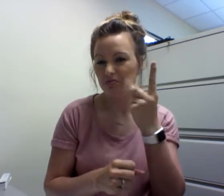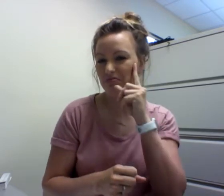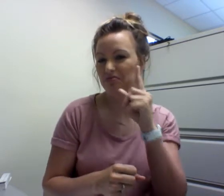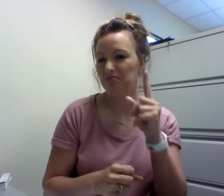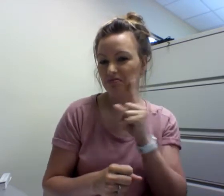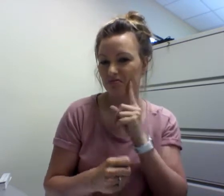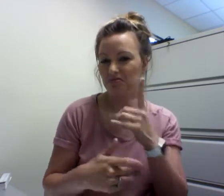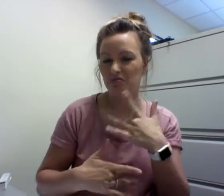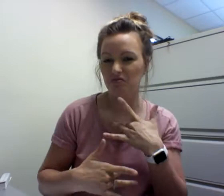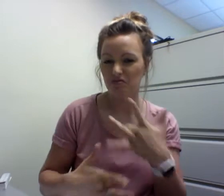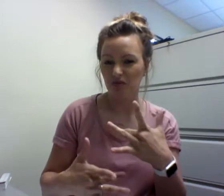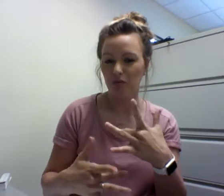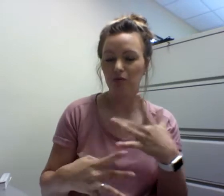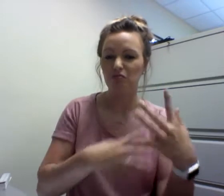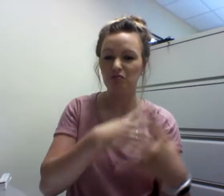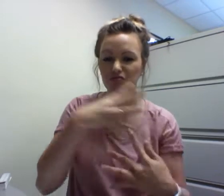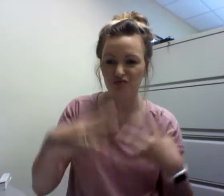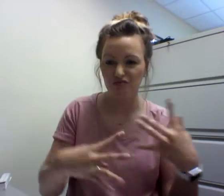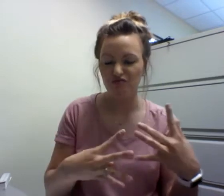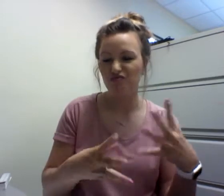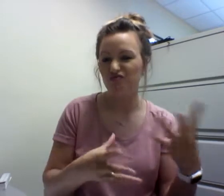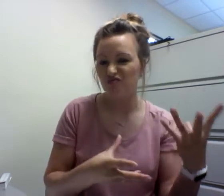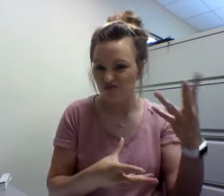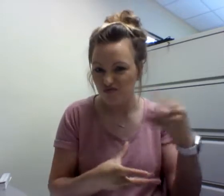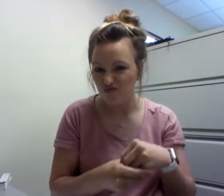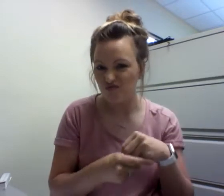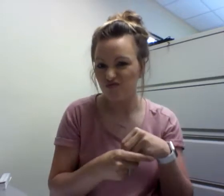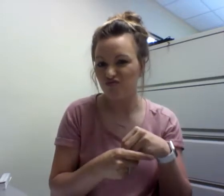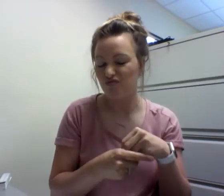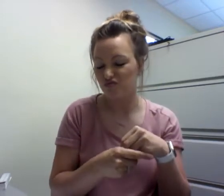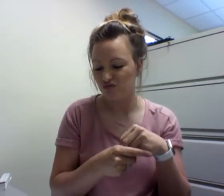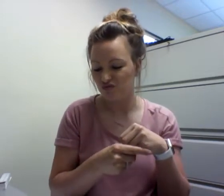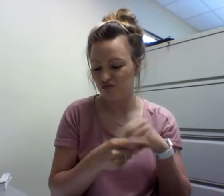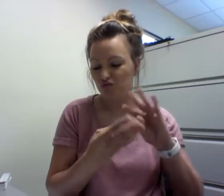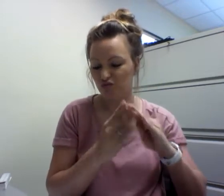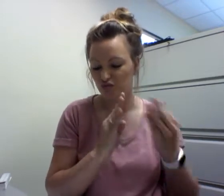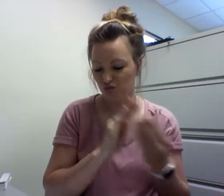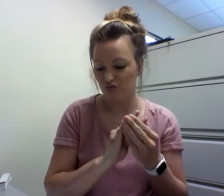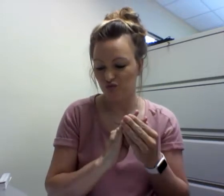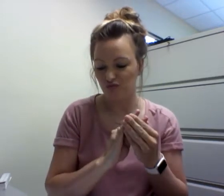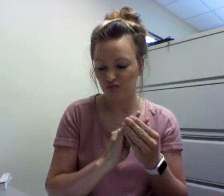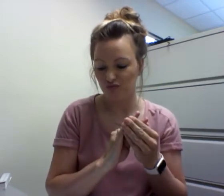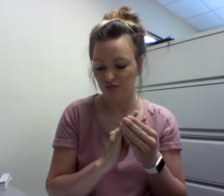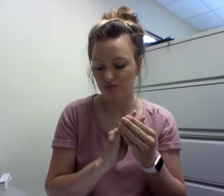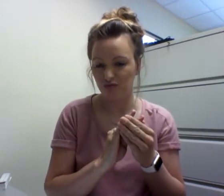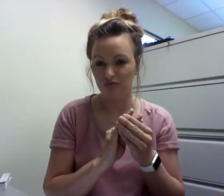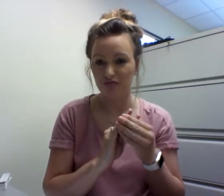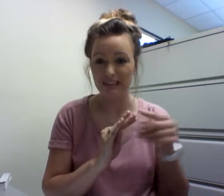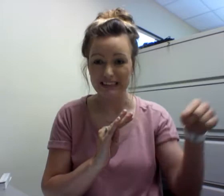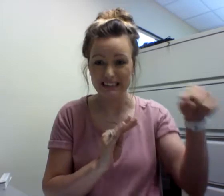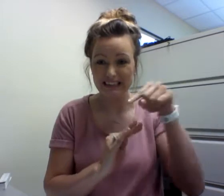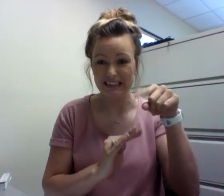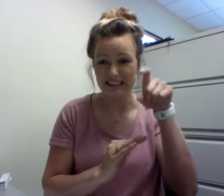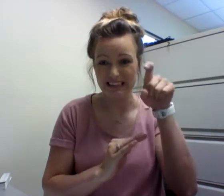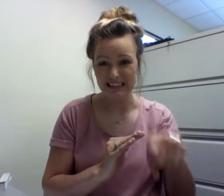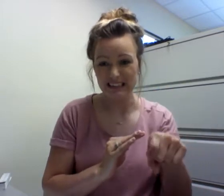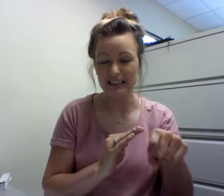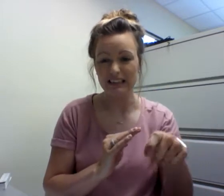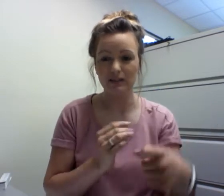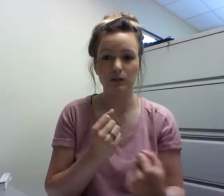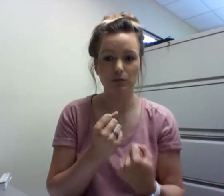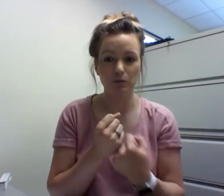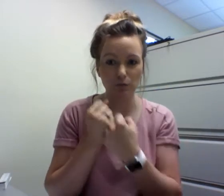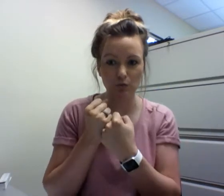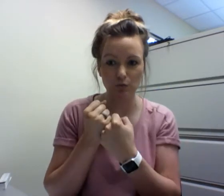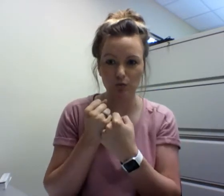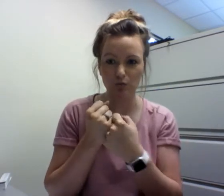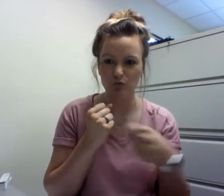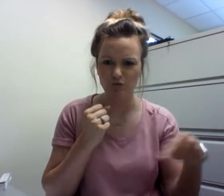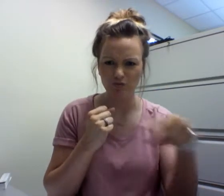The Deaf people needed support a community of helping each other and living well with each other.